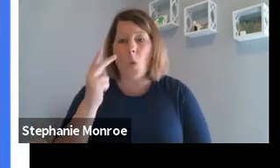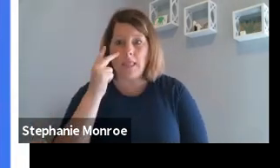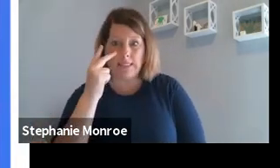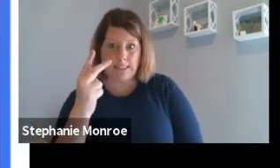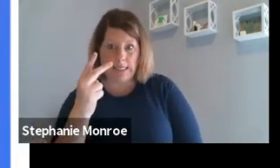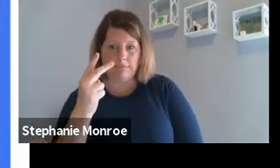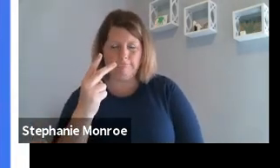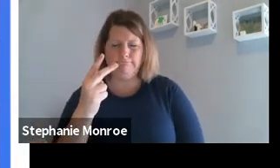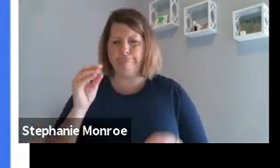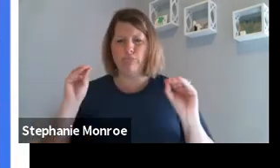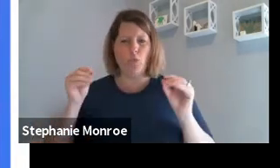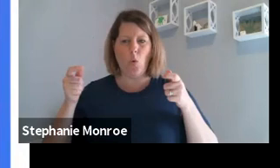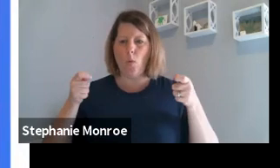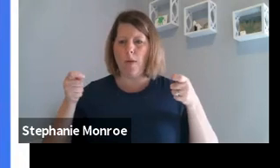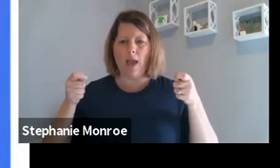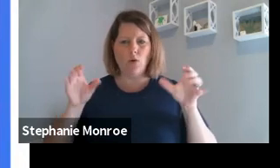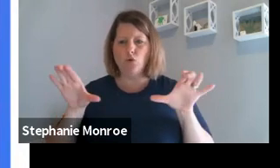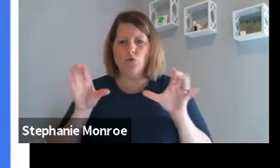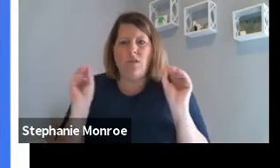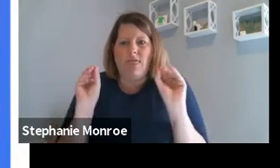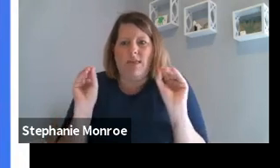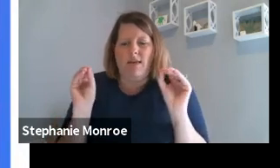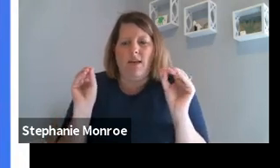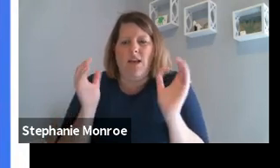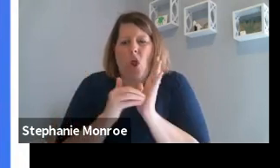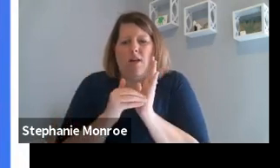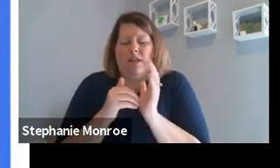to do anything about it, and they often fear for the life